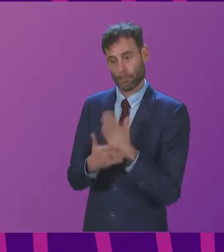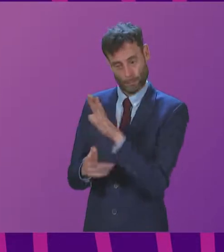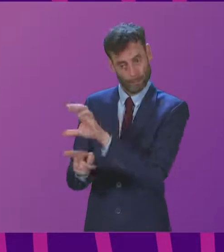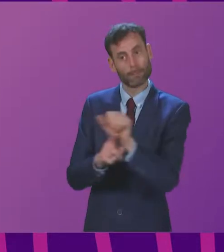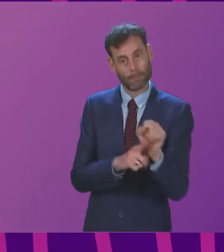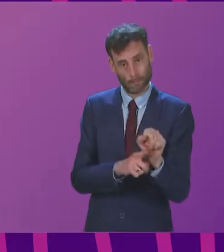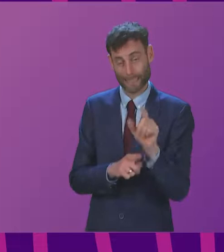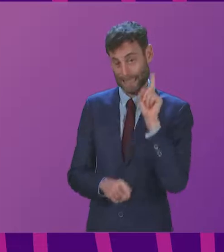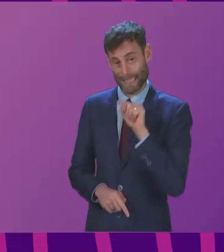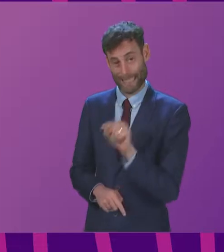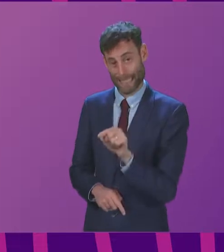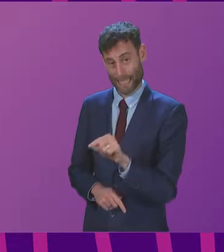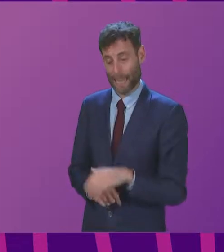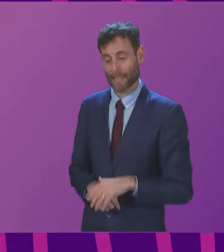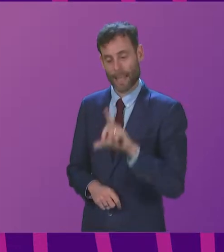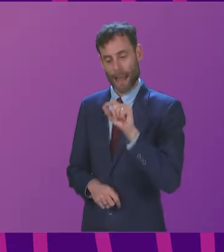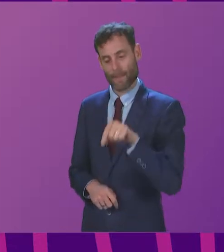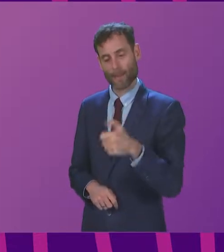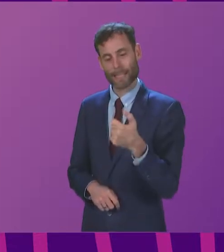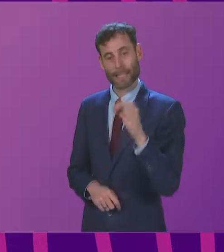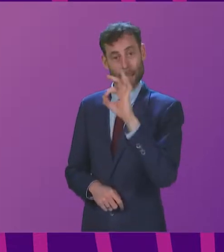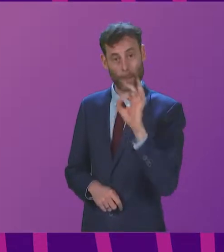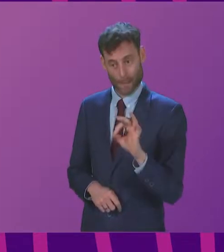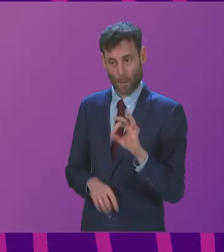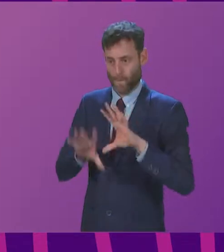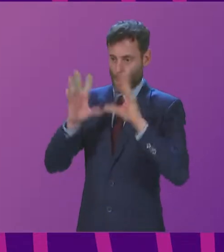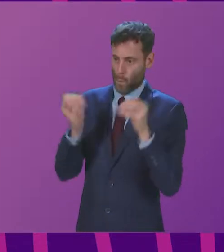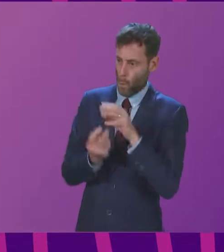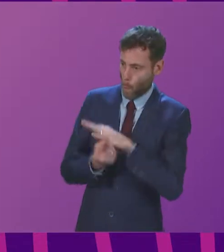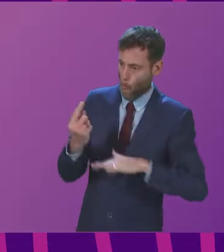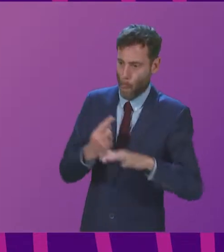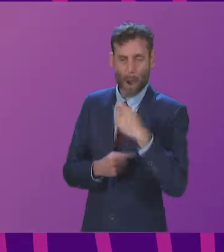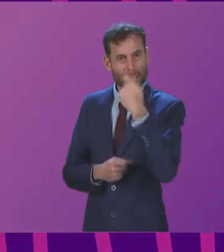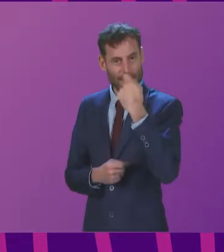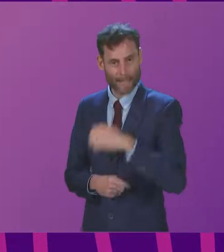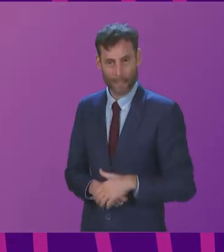reported yesterday, which is 11.6 per cent of the tests carried out. There are currently 743 people